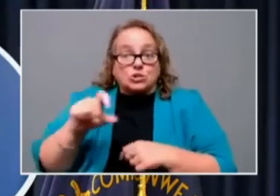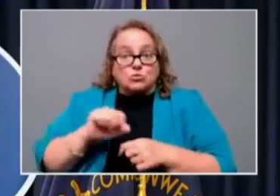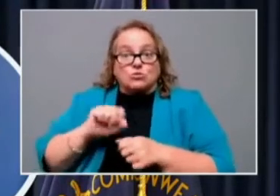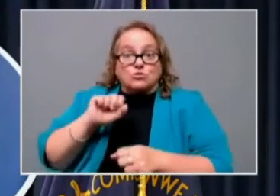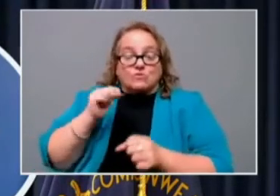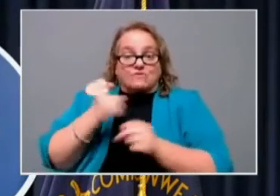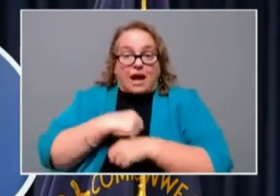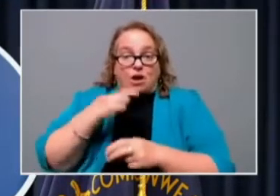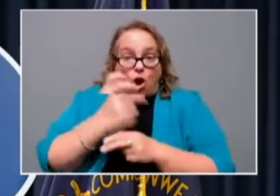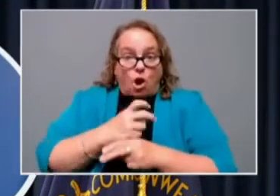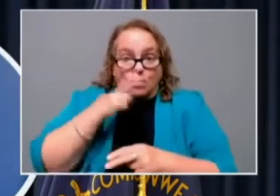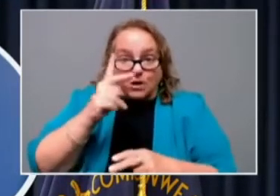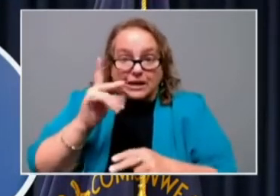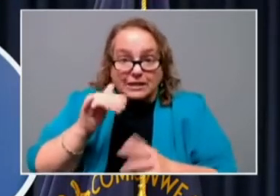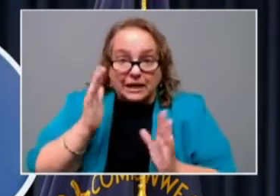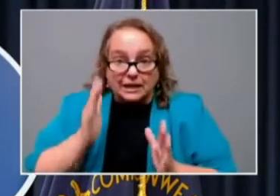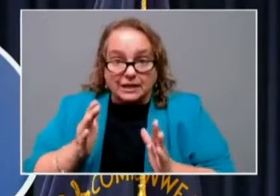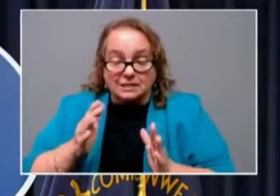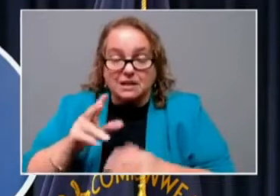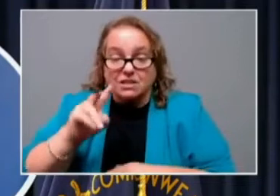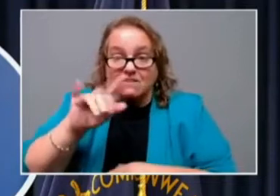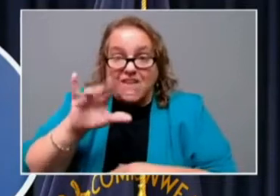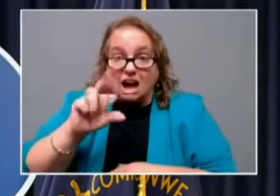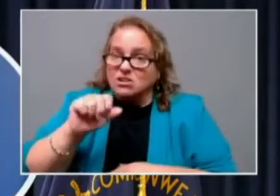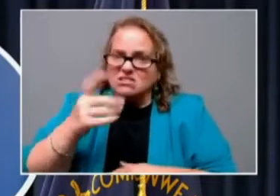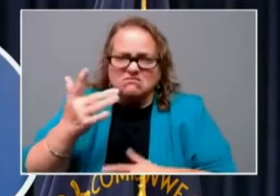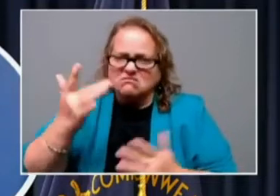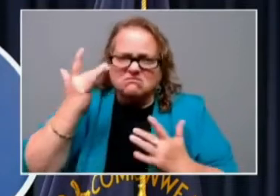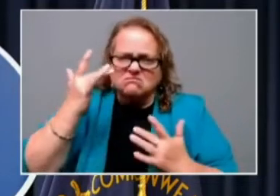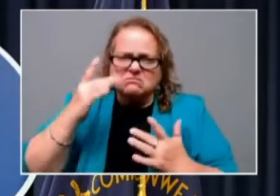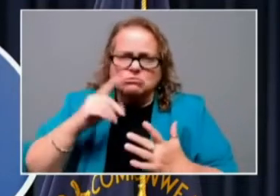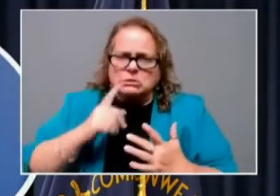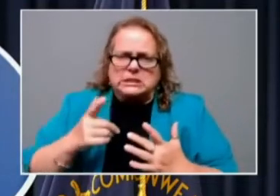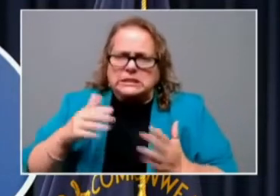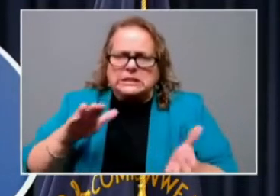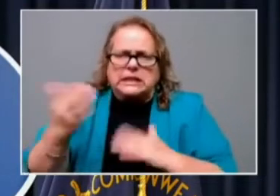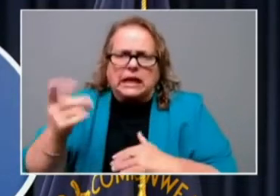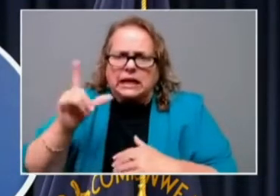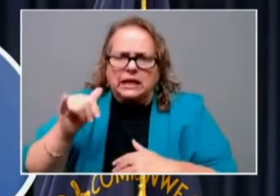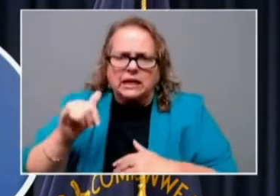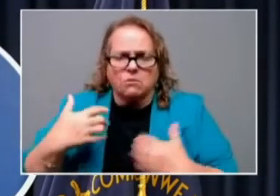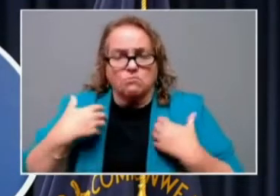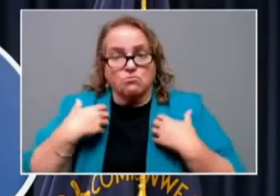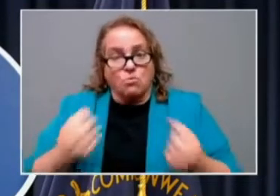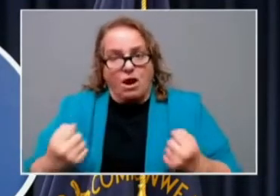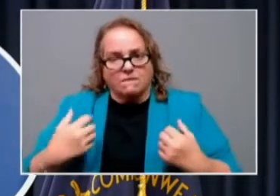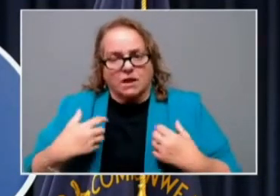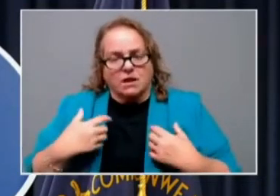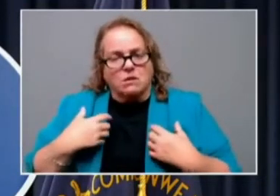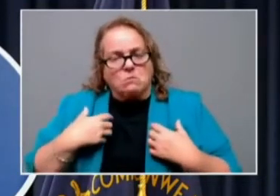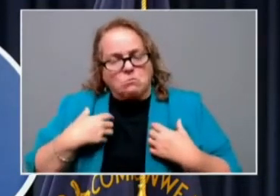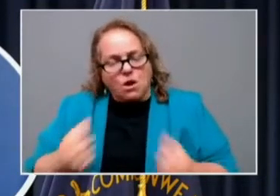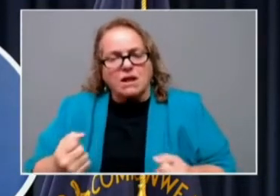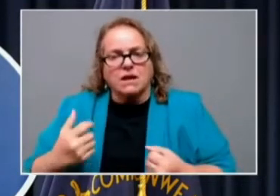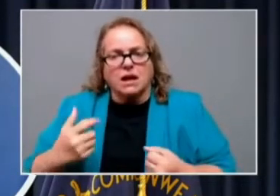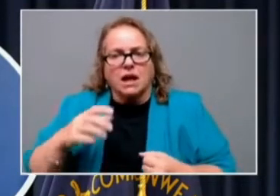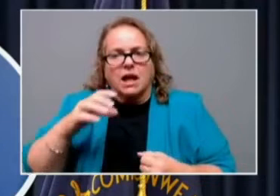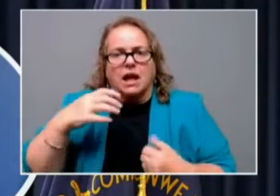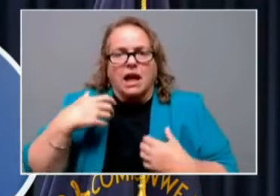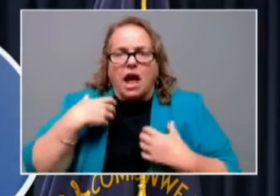deadly. Again these are brave healthcare heroes that continue to work to protect us. That doesn't mean it's not frustrating and difficult and tired